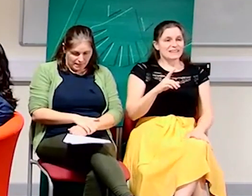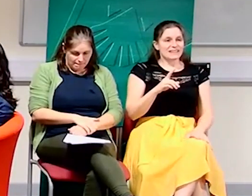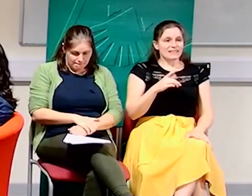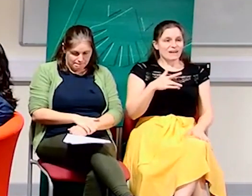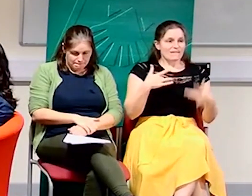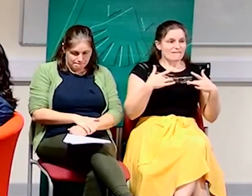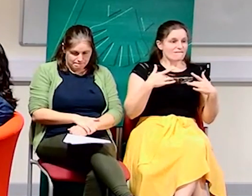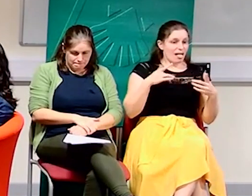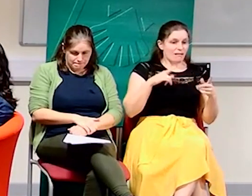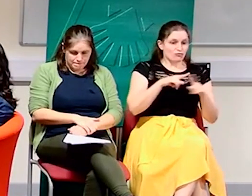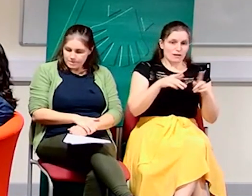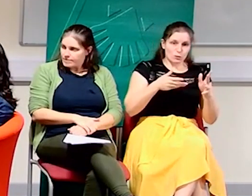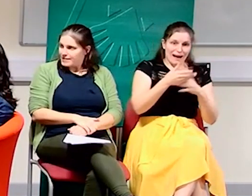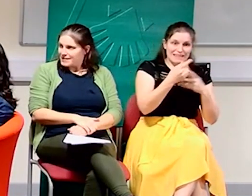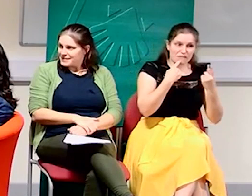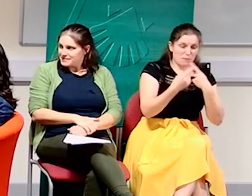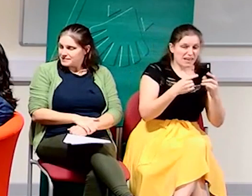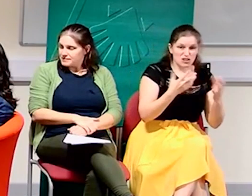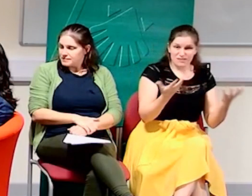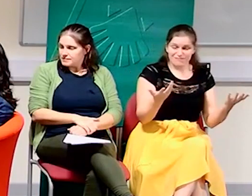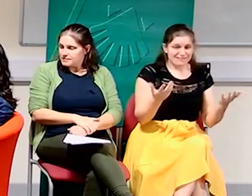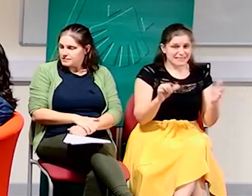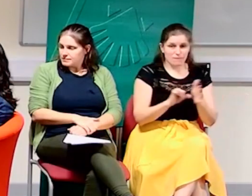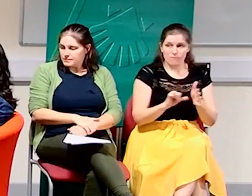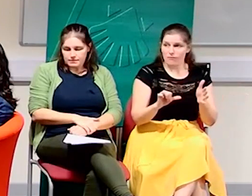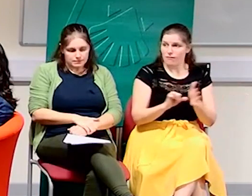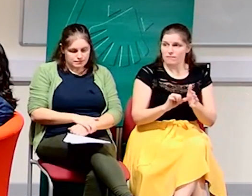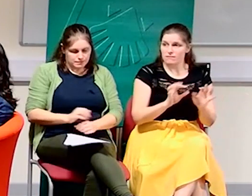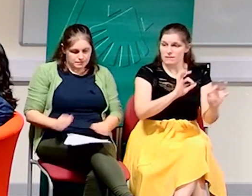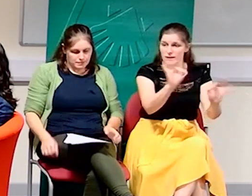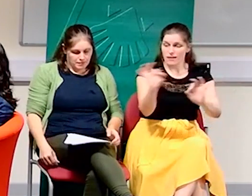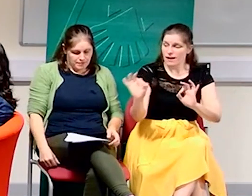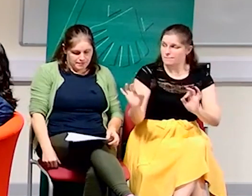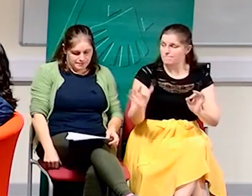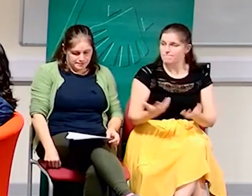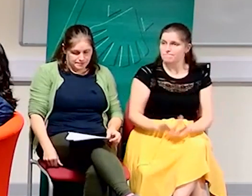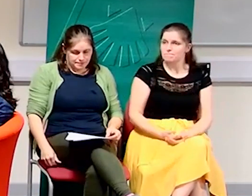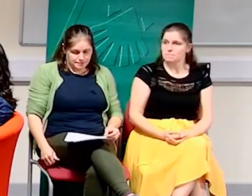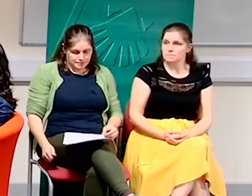so I can't remember that one um anyway there were there really was no support um and I didn't know